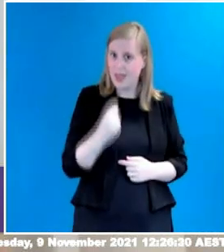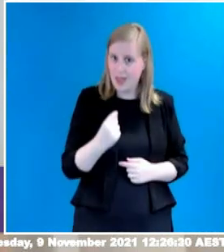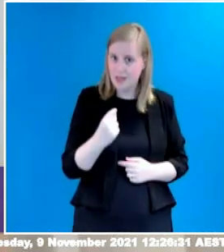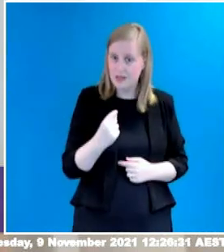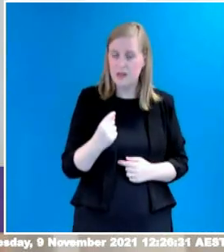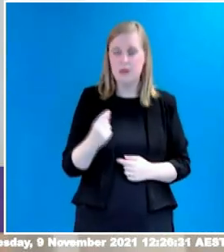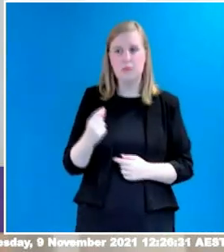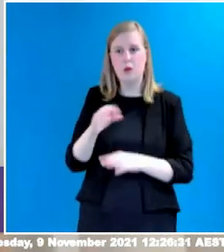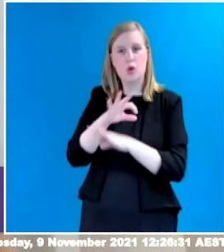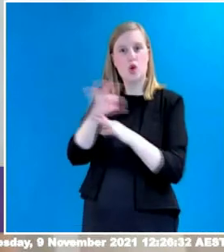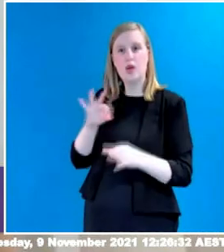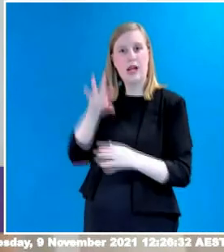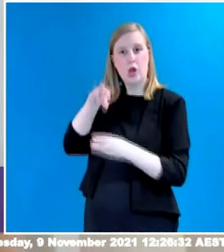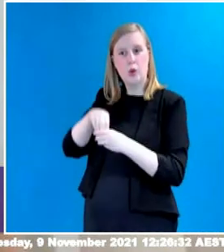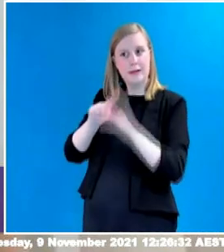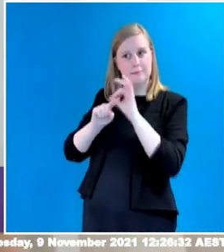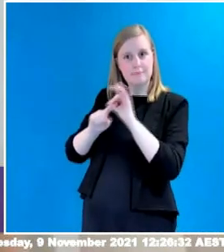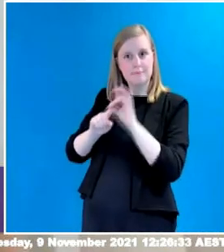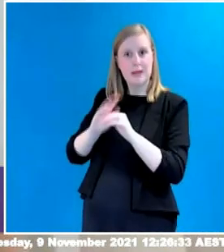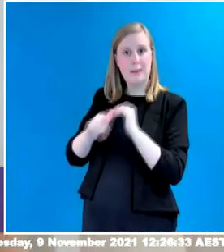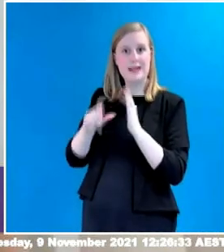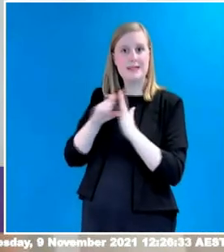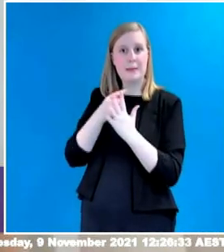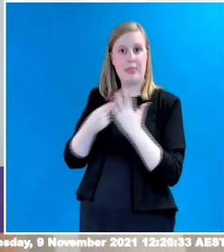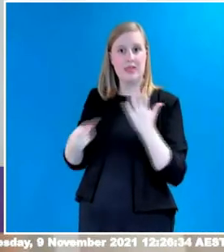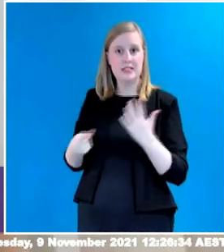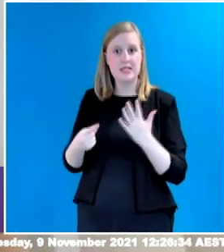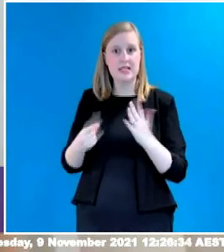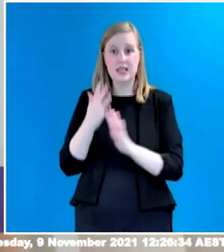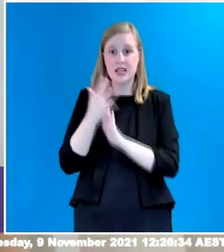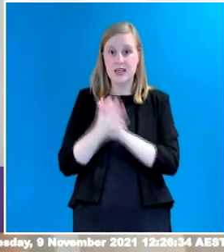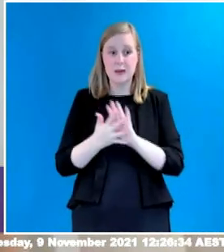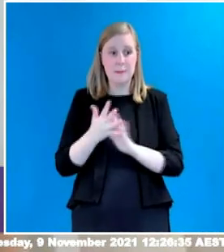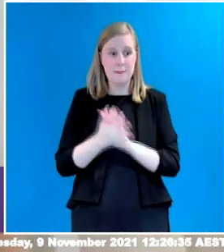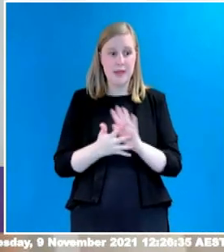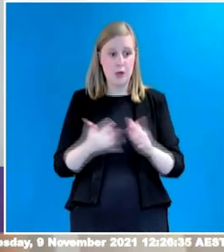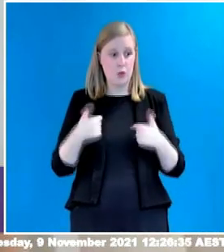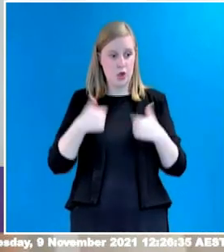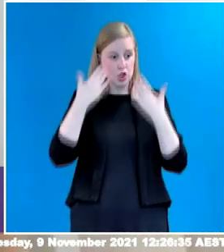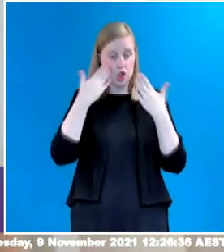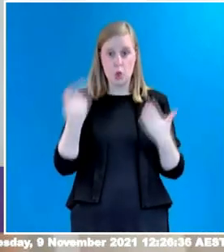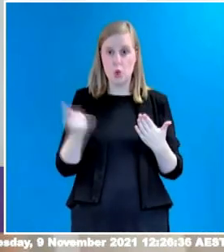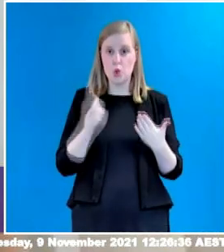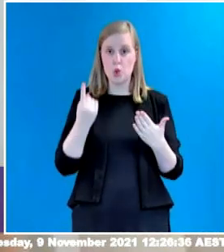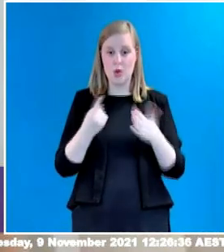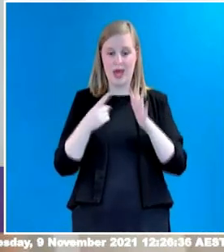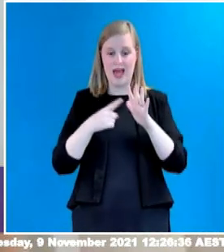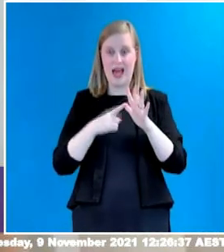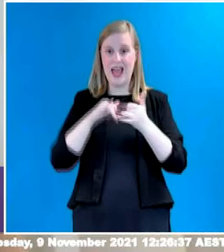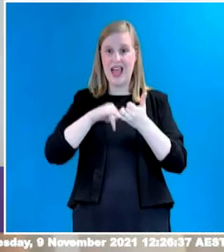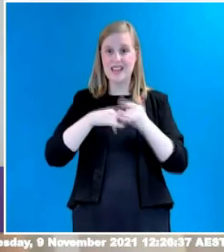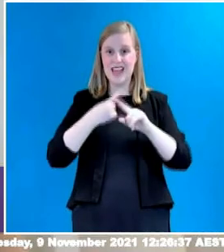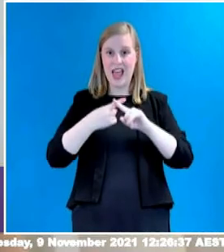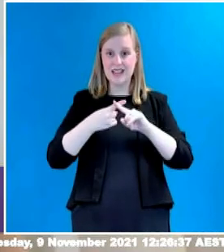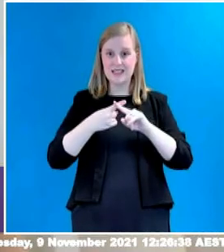What this actually means is we then don't know who are the ASX directors who are disabled people.